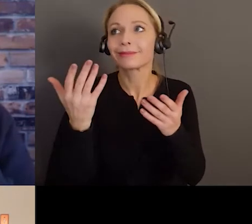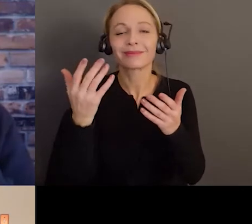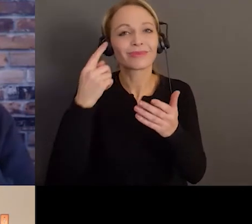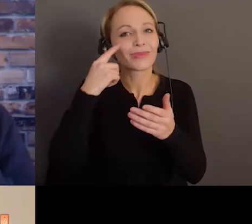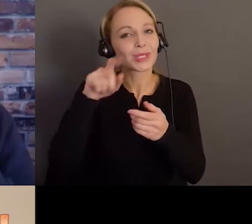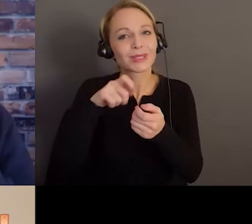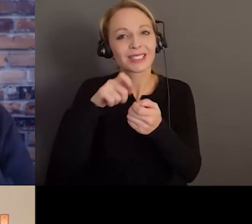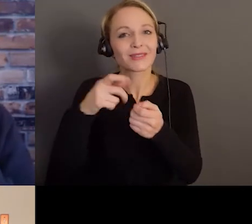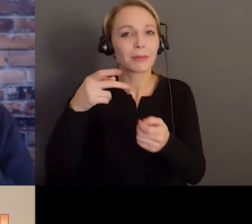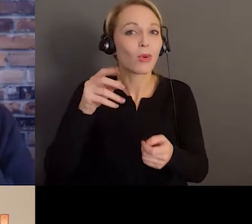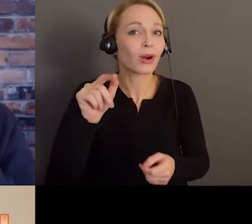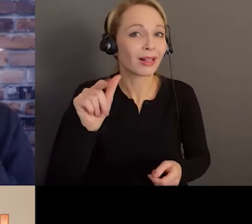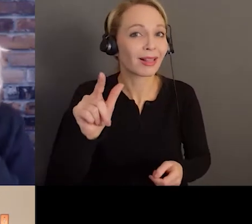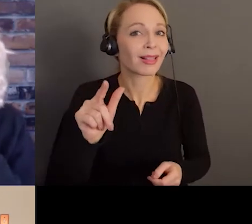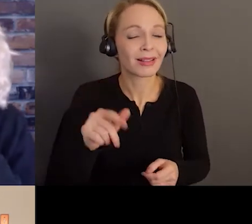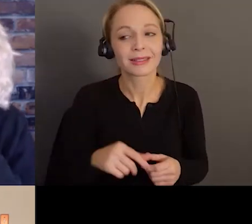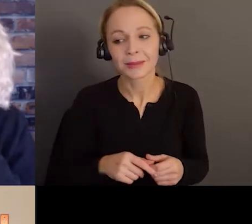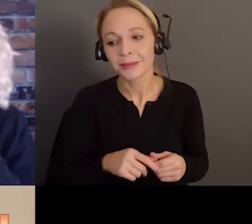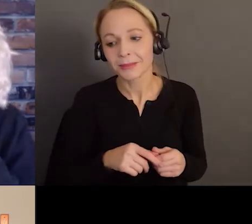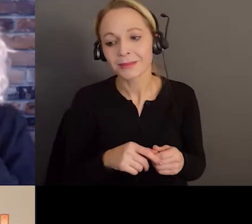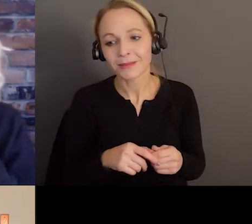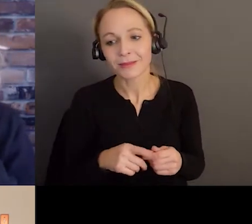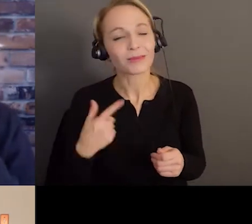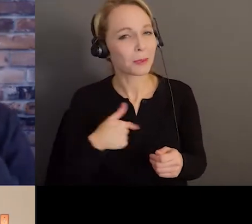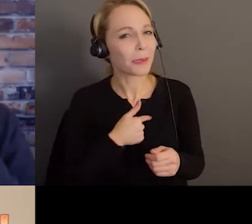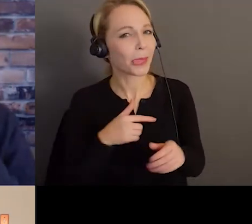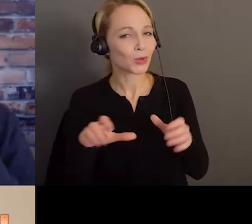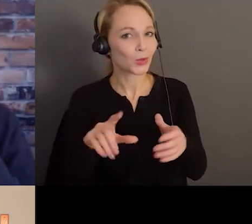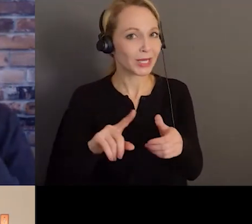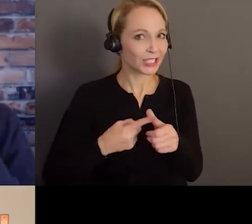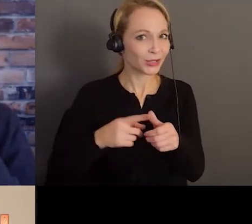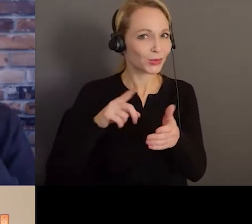SO WE ARE DOING INITIAL RESEARCH, FIGURING OUT HOW TO